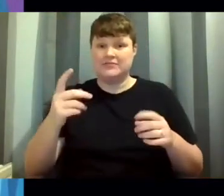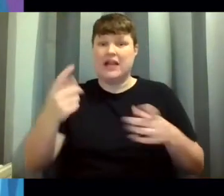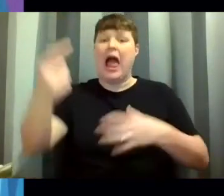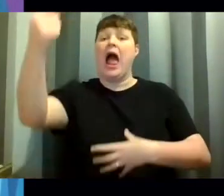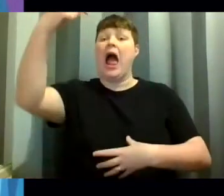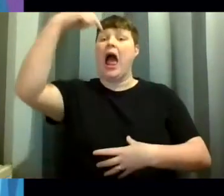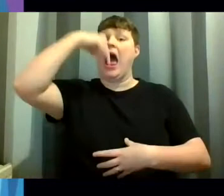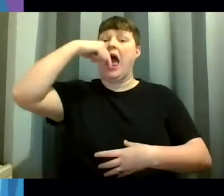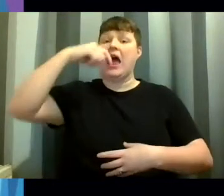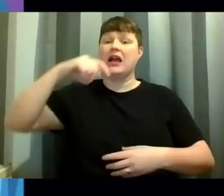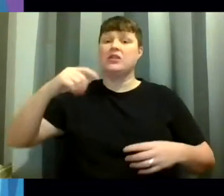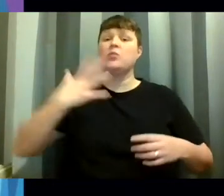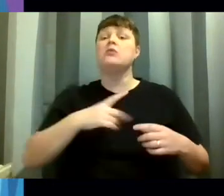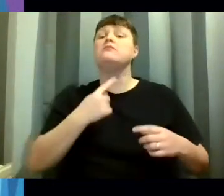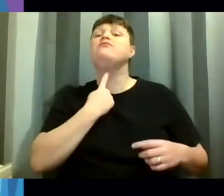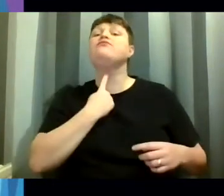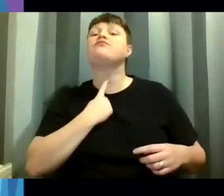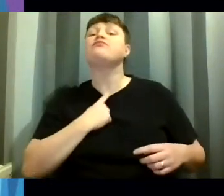of the canals and cavities of the human body".